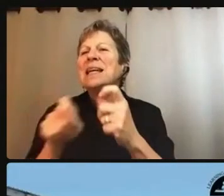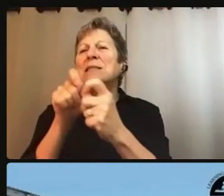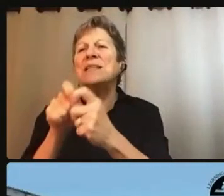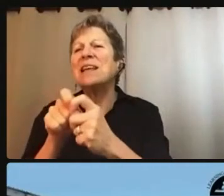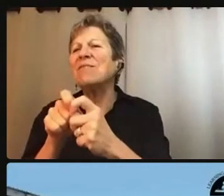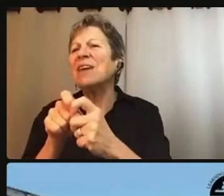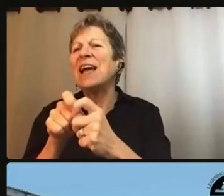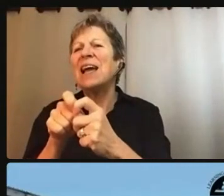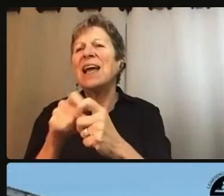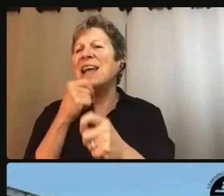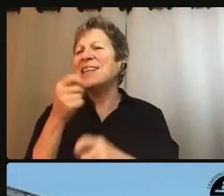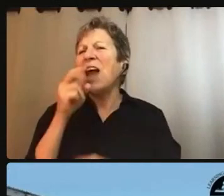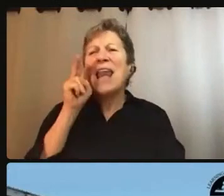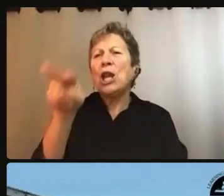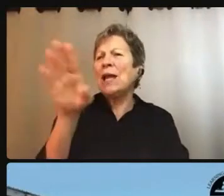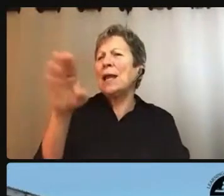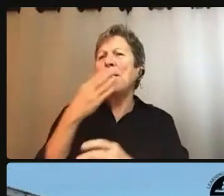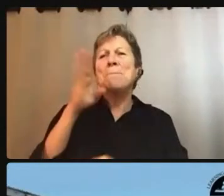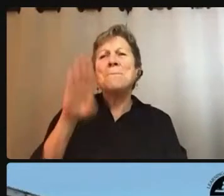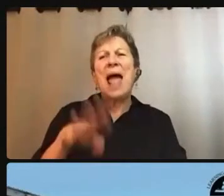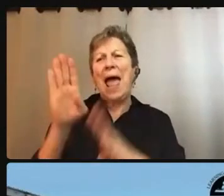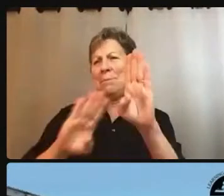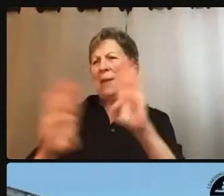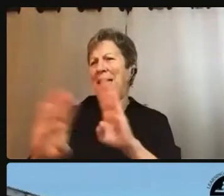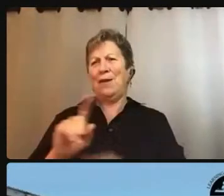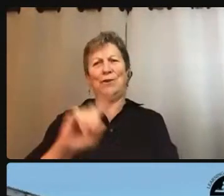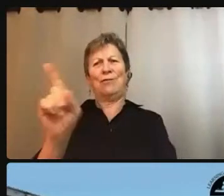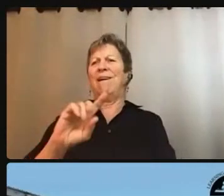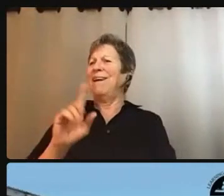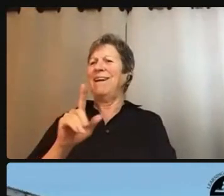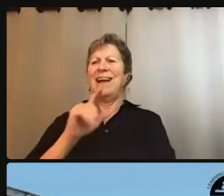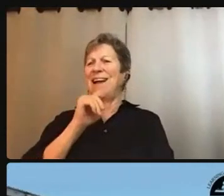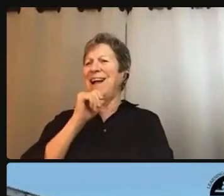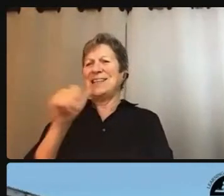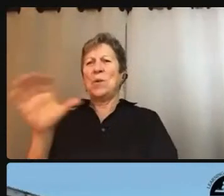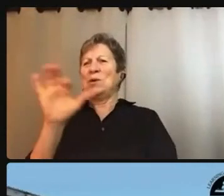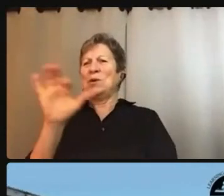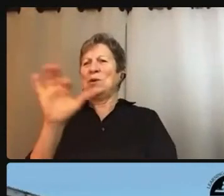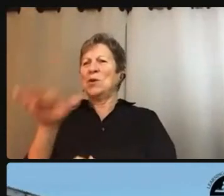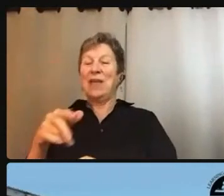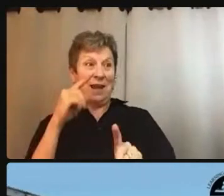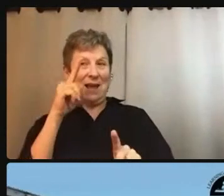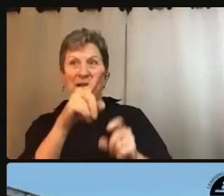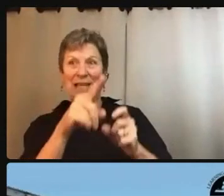WHETHER YOU CALL IT IN AND ALSO